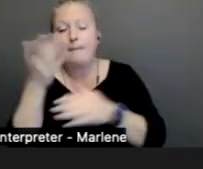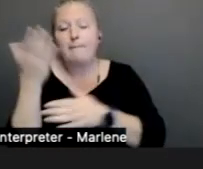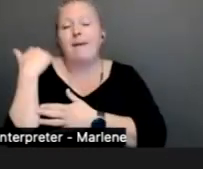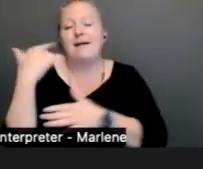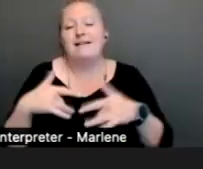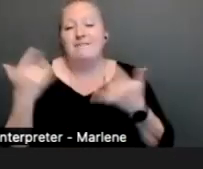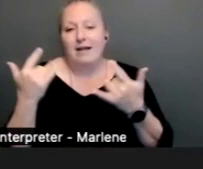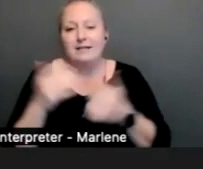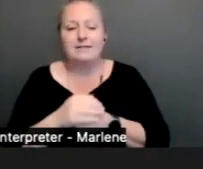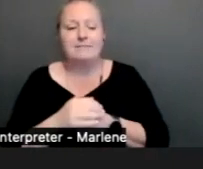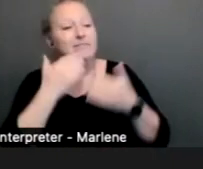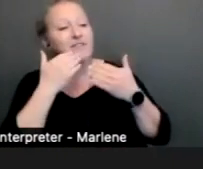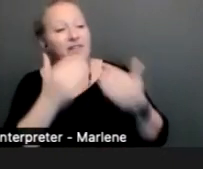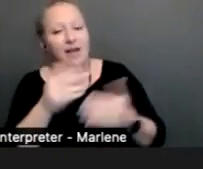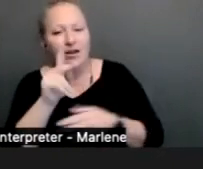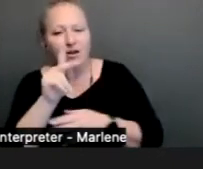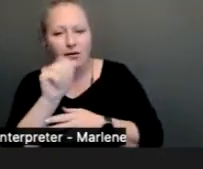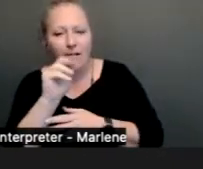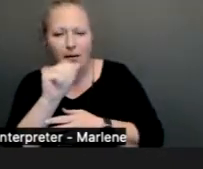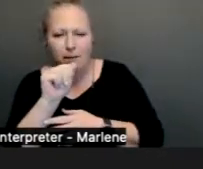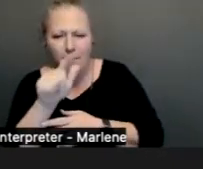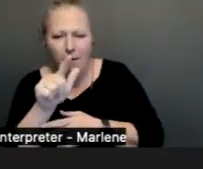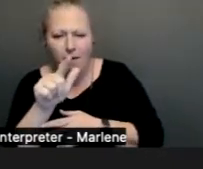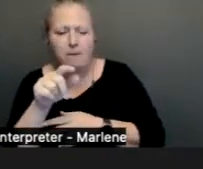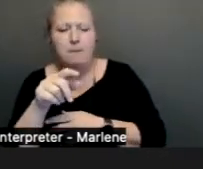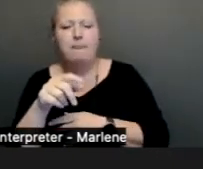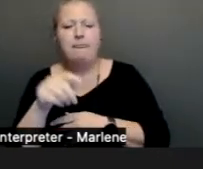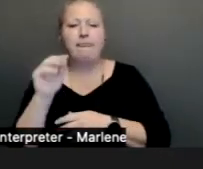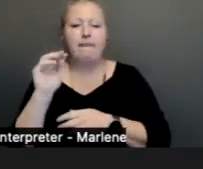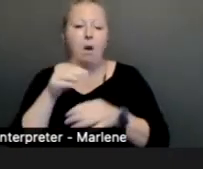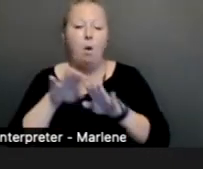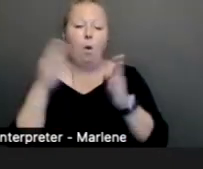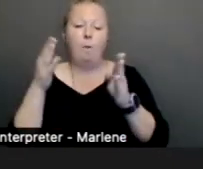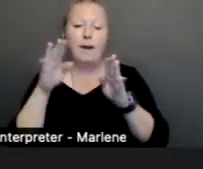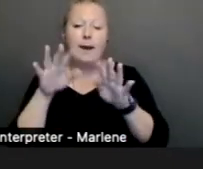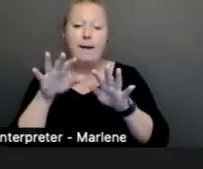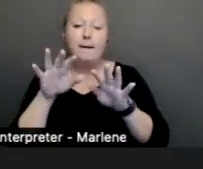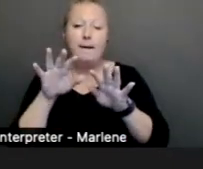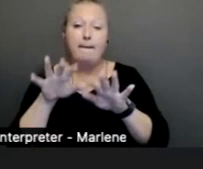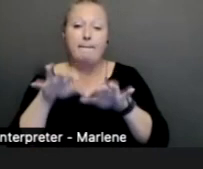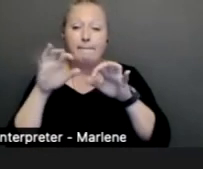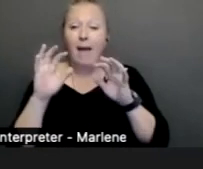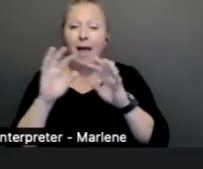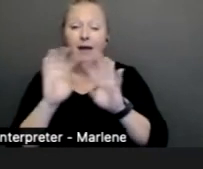Thank you, Kamal. So our only panel today is going to be kind of our conversation starter.